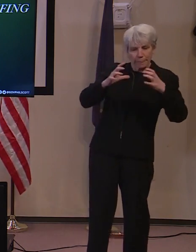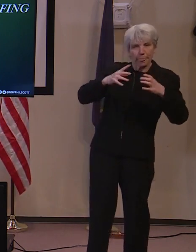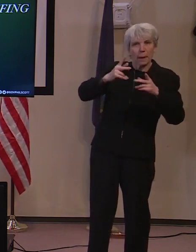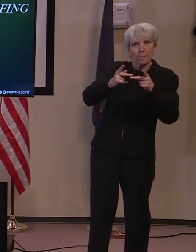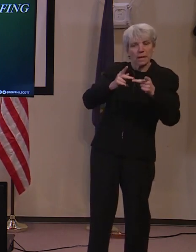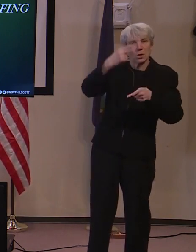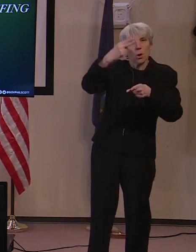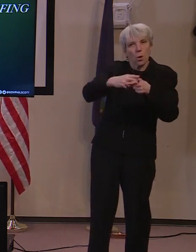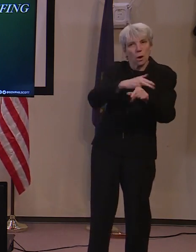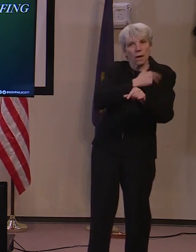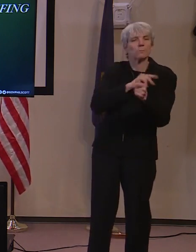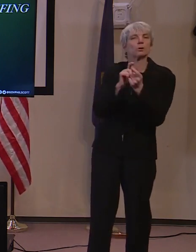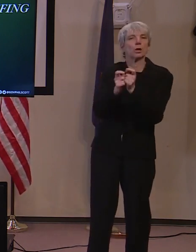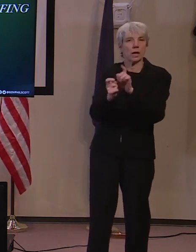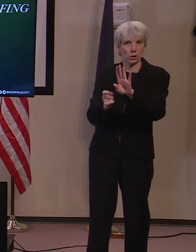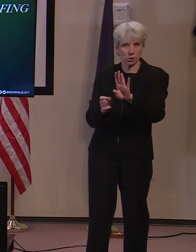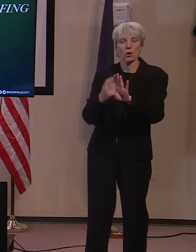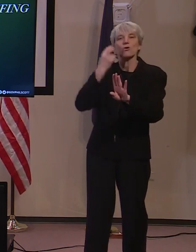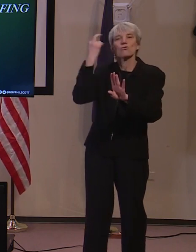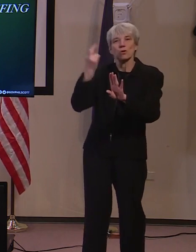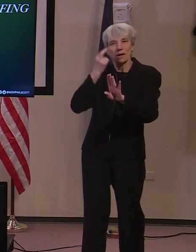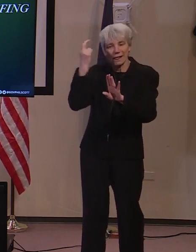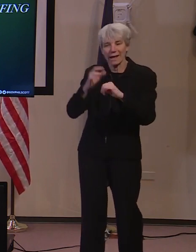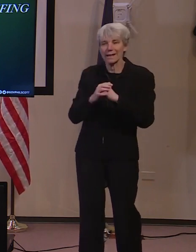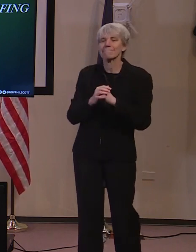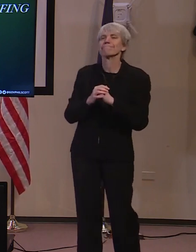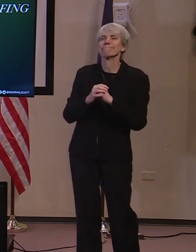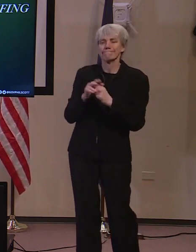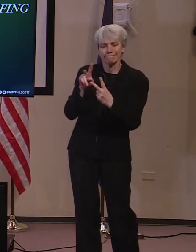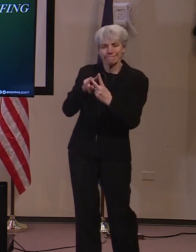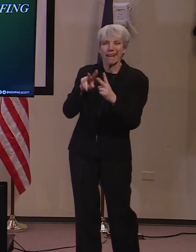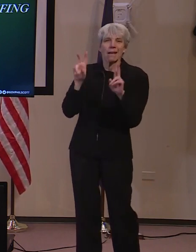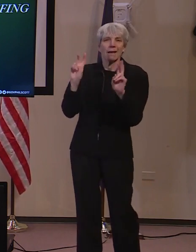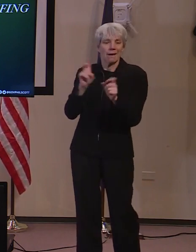identifying an issue that was giving us an inaccurate count of people